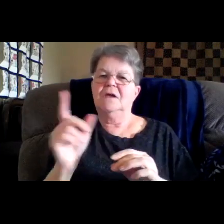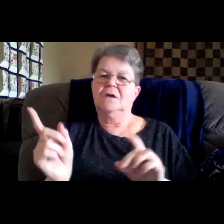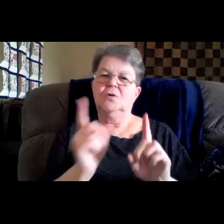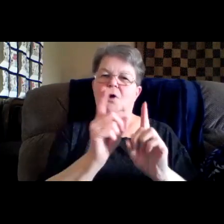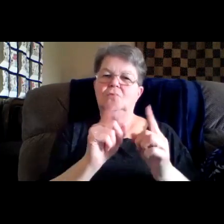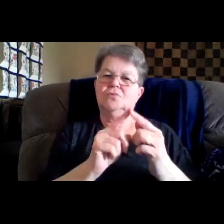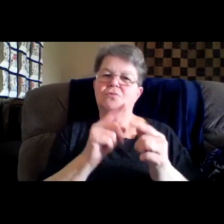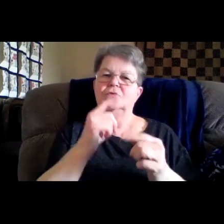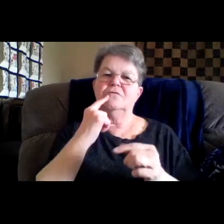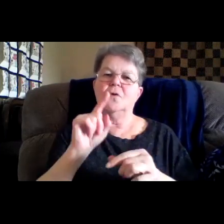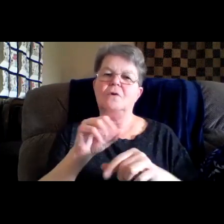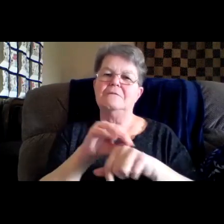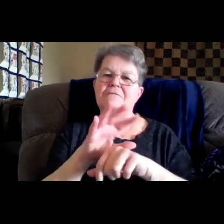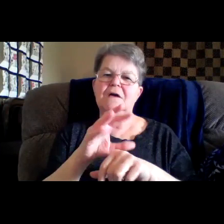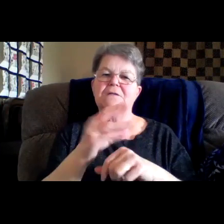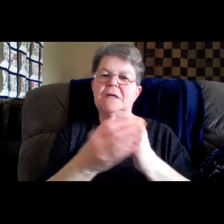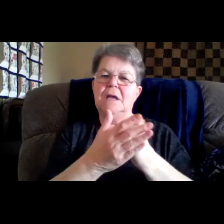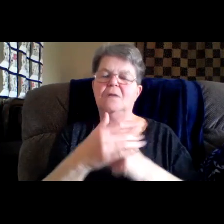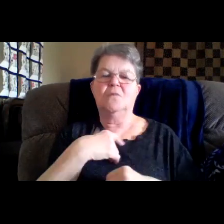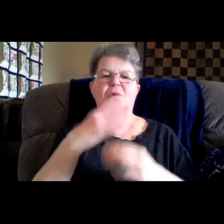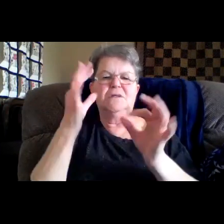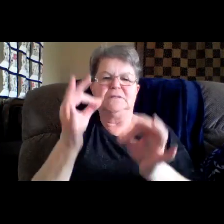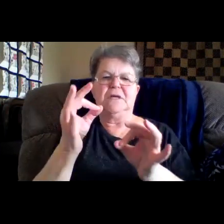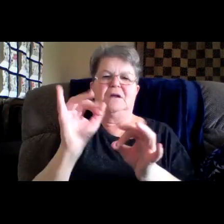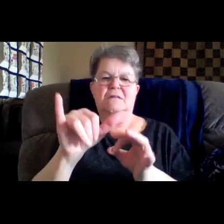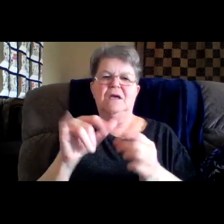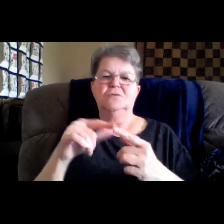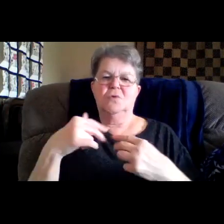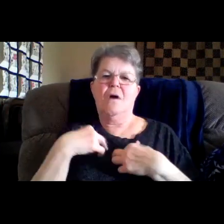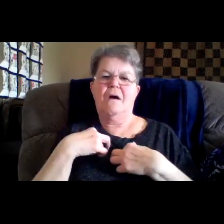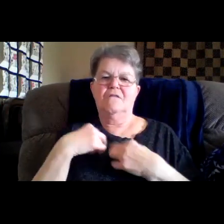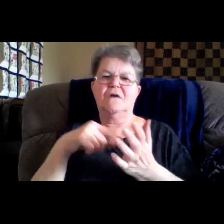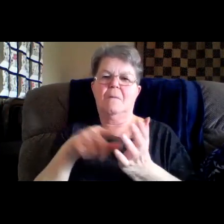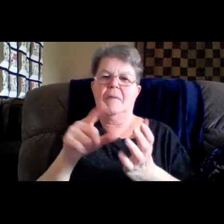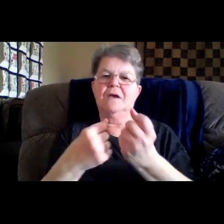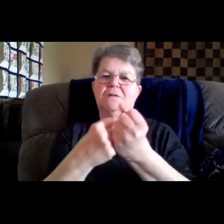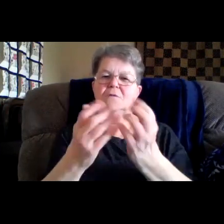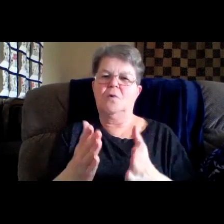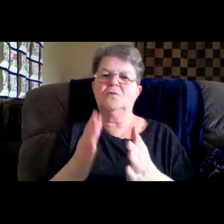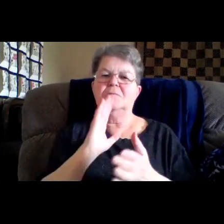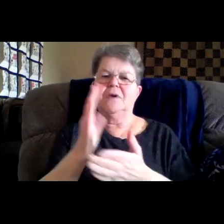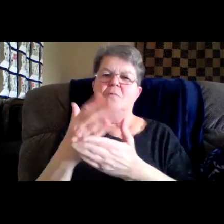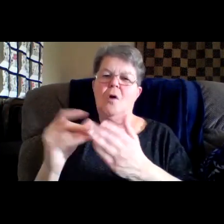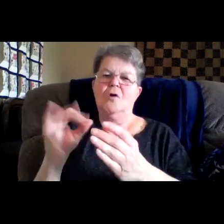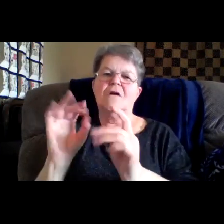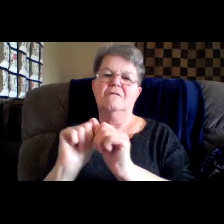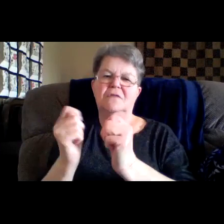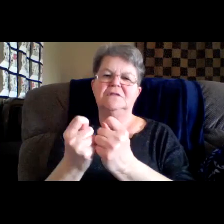So we made that decision to have paid supporters be part of the team, if that's what the person wants.